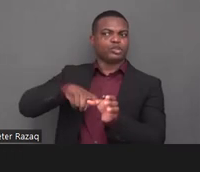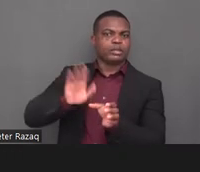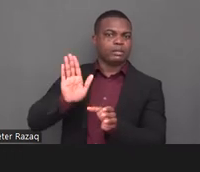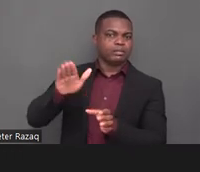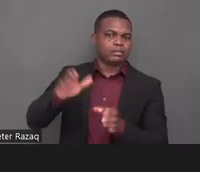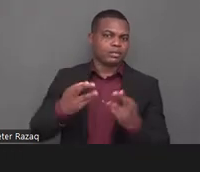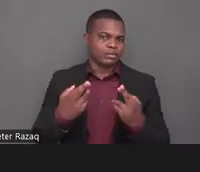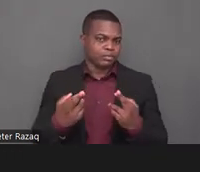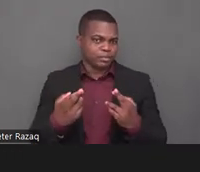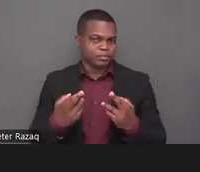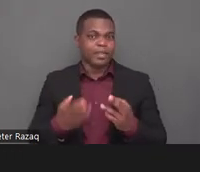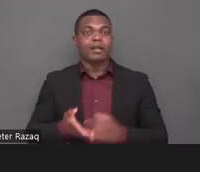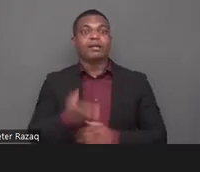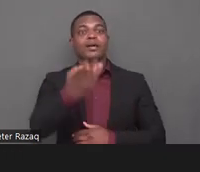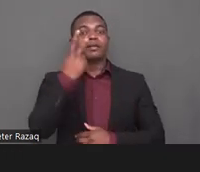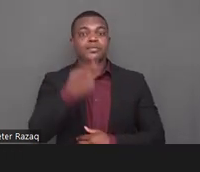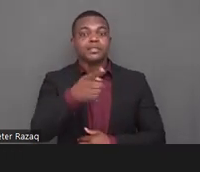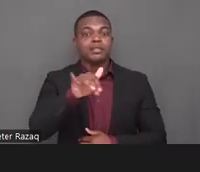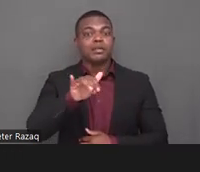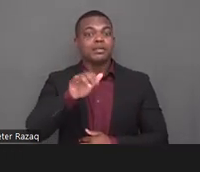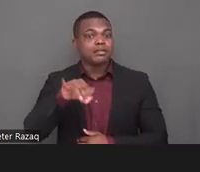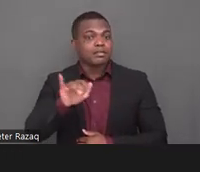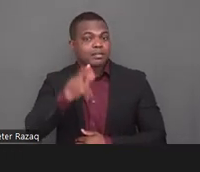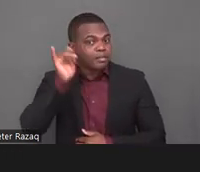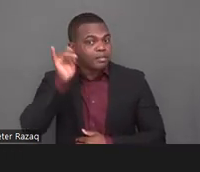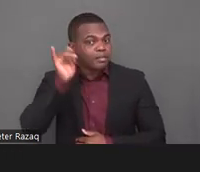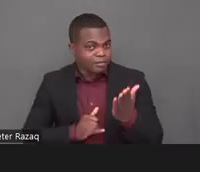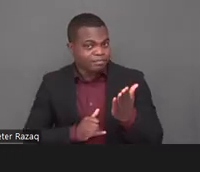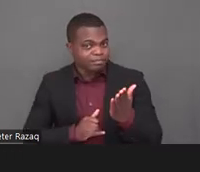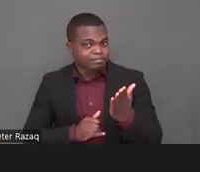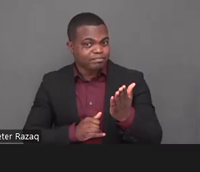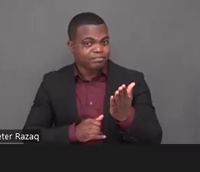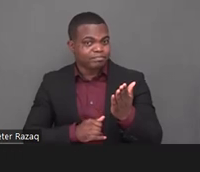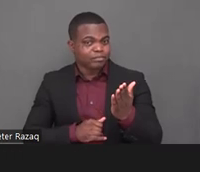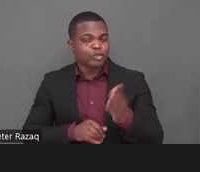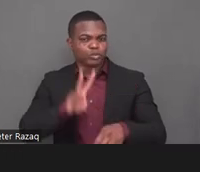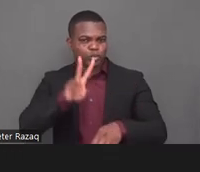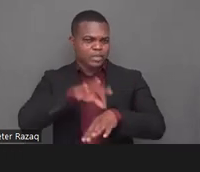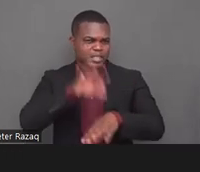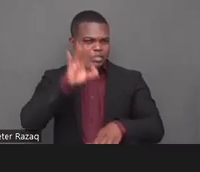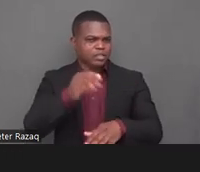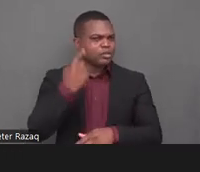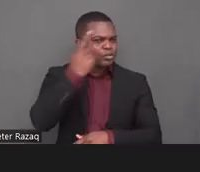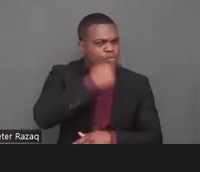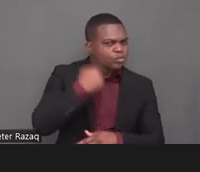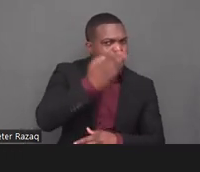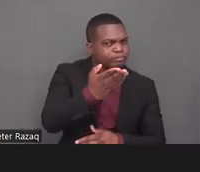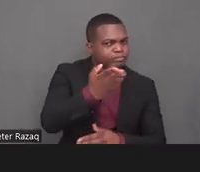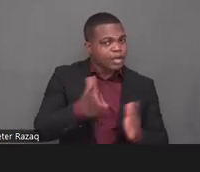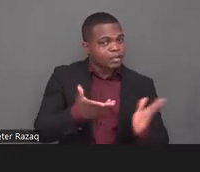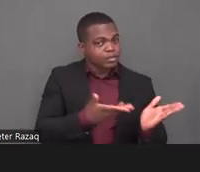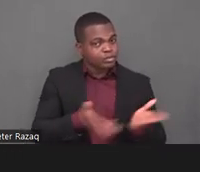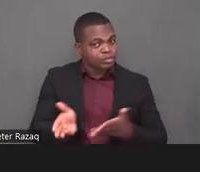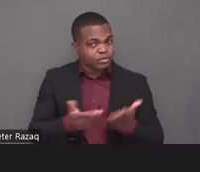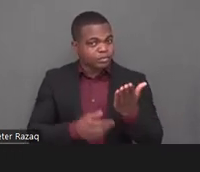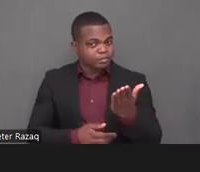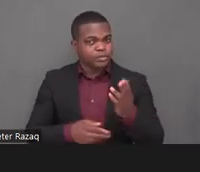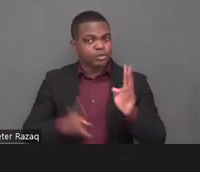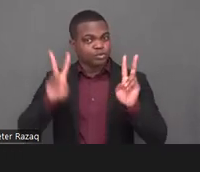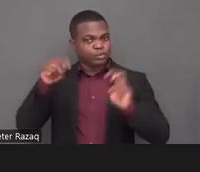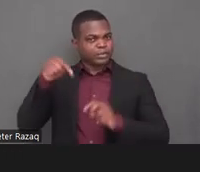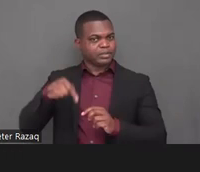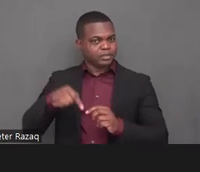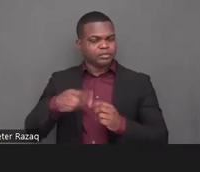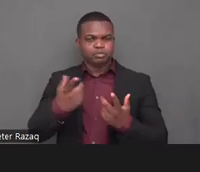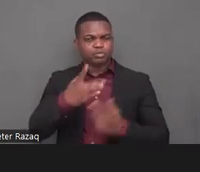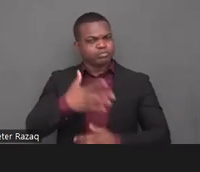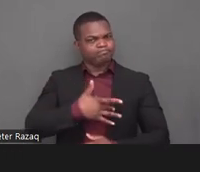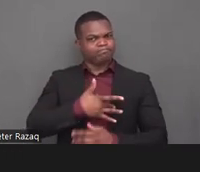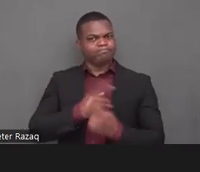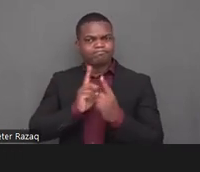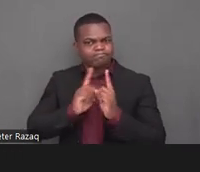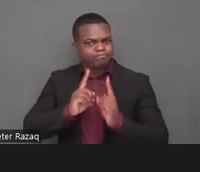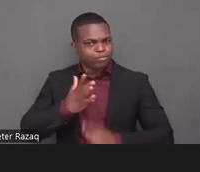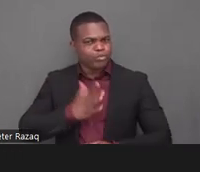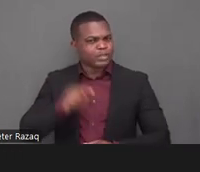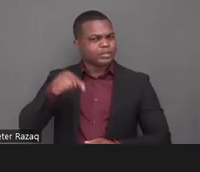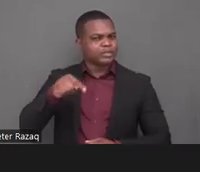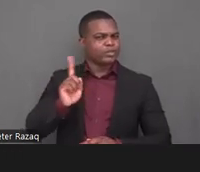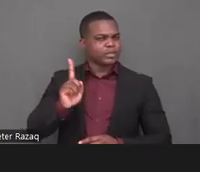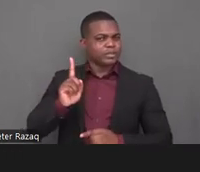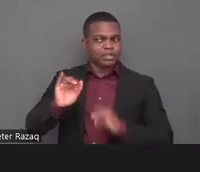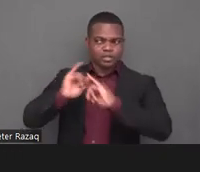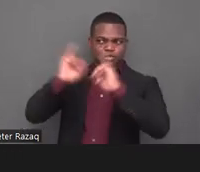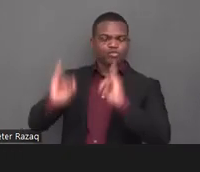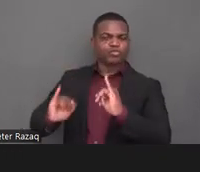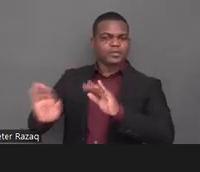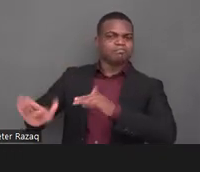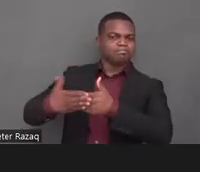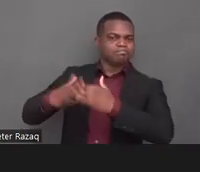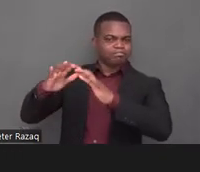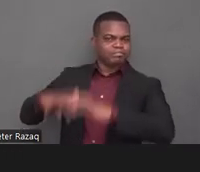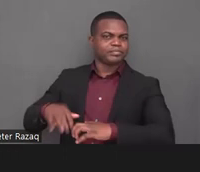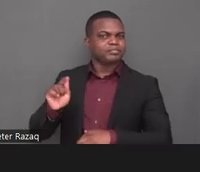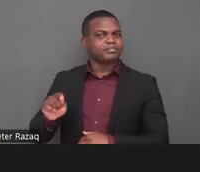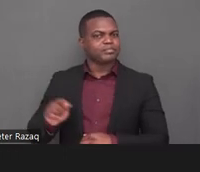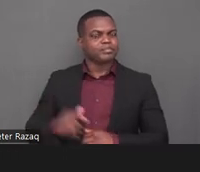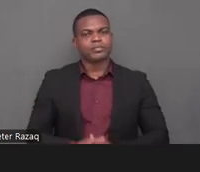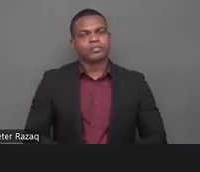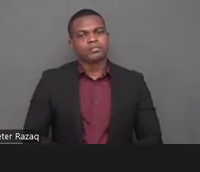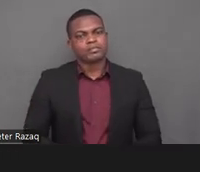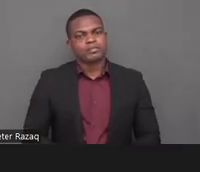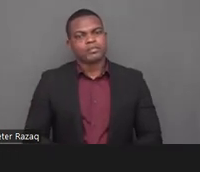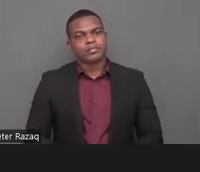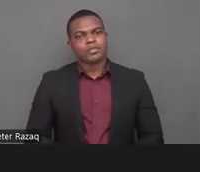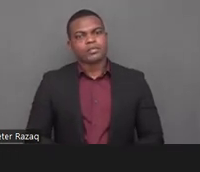in two minutes and share how this topic speaks to you the topic of the institutionalization